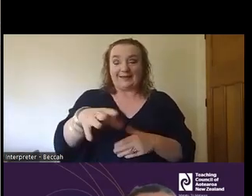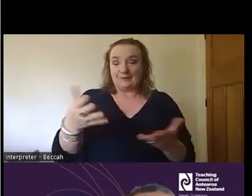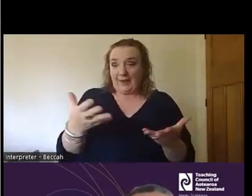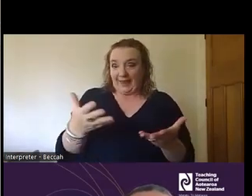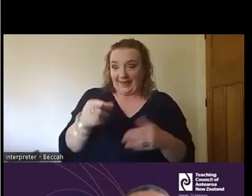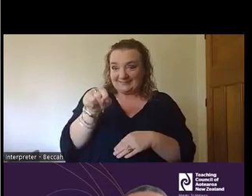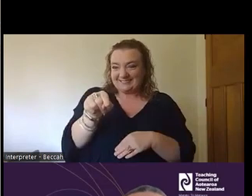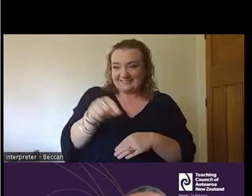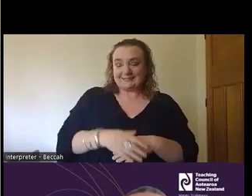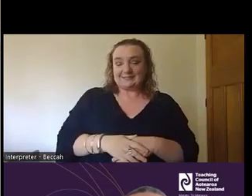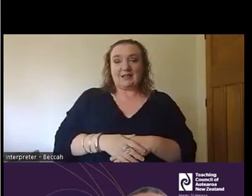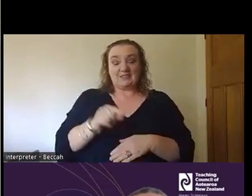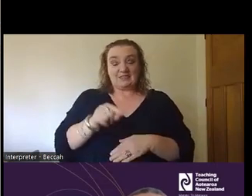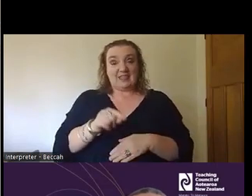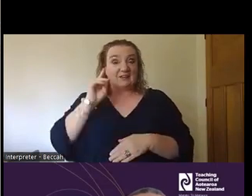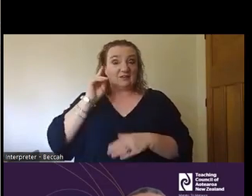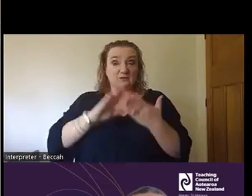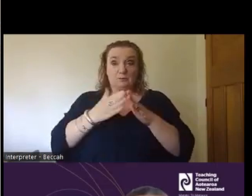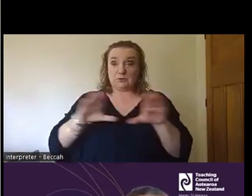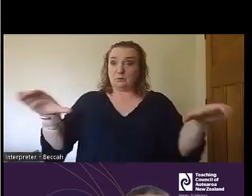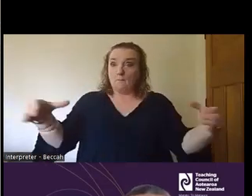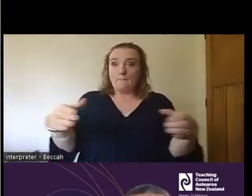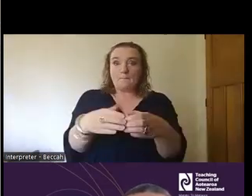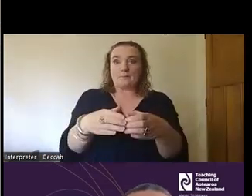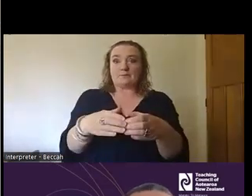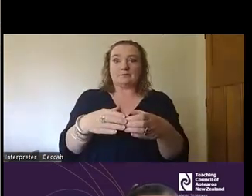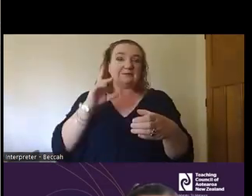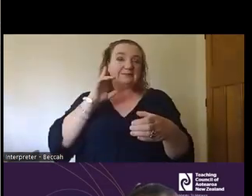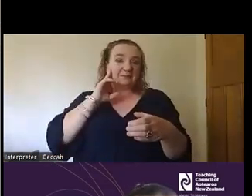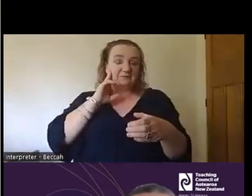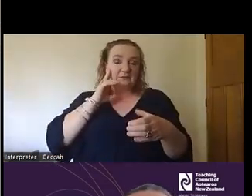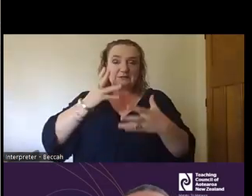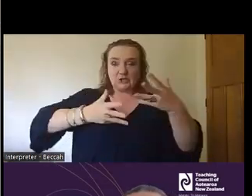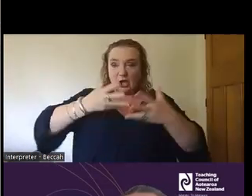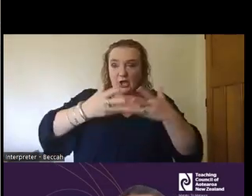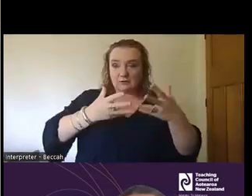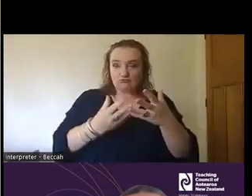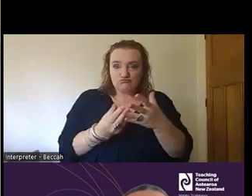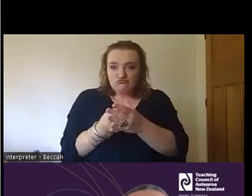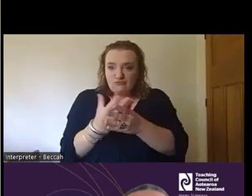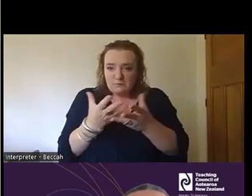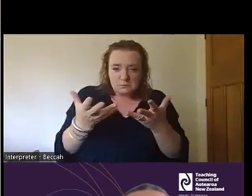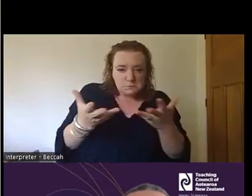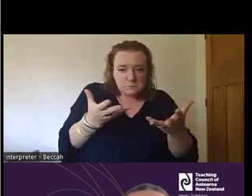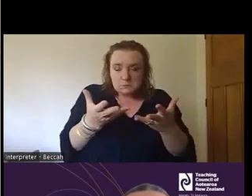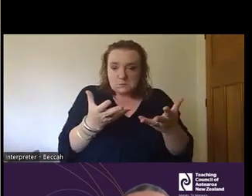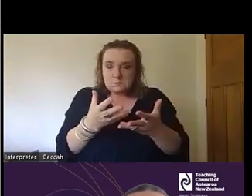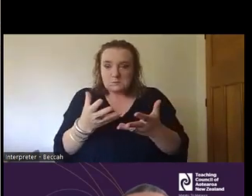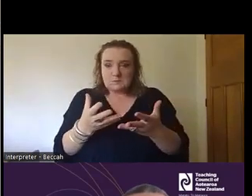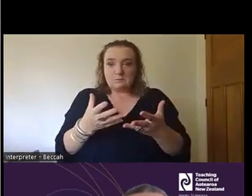and marginalised community together. Some of who had developed their own sign language just to get by due to a lack of access